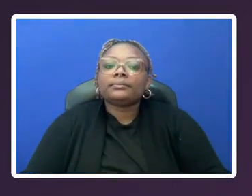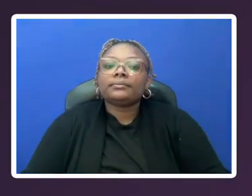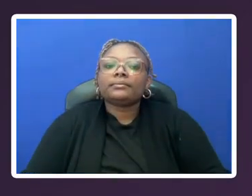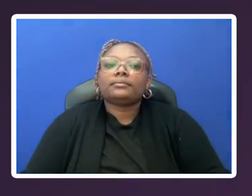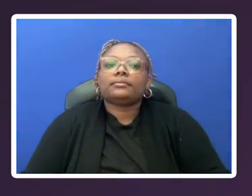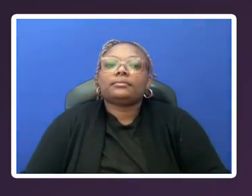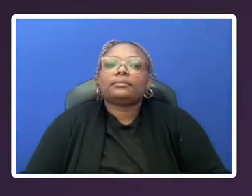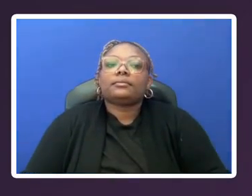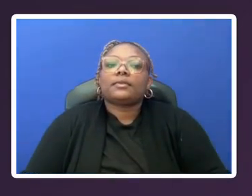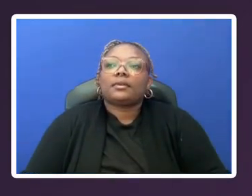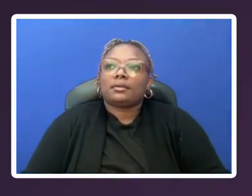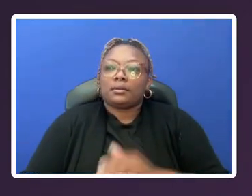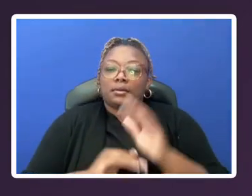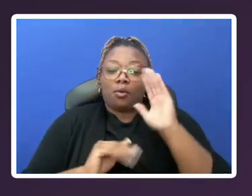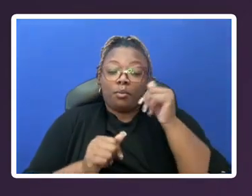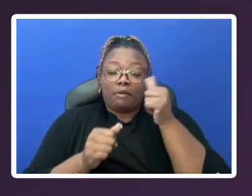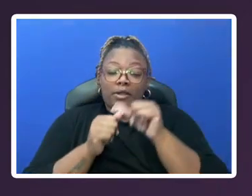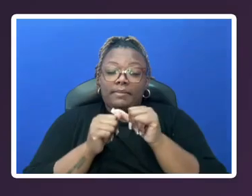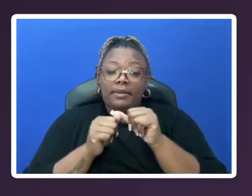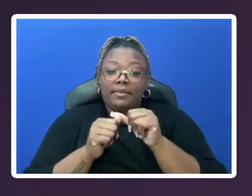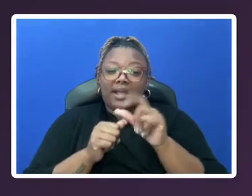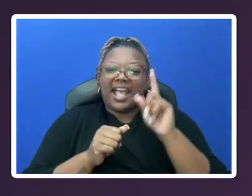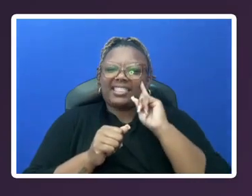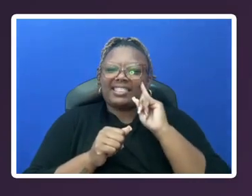I think it's upper elementary, like fourth through sixth. But, you know,